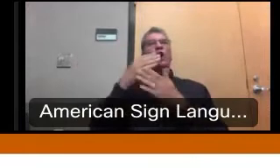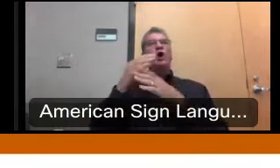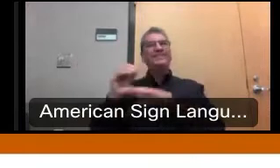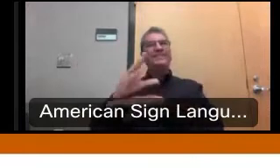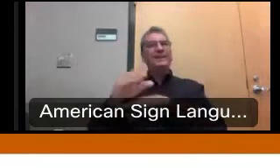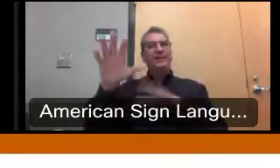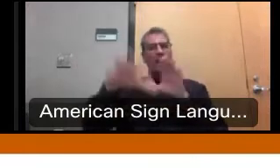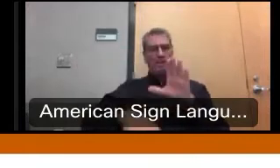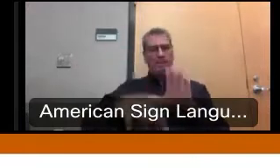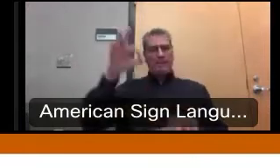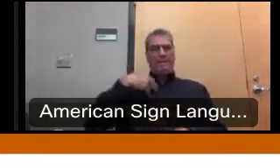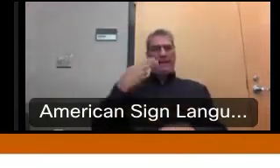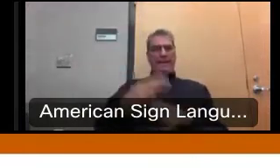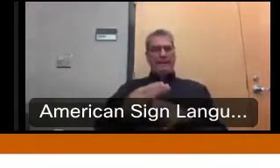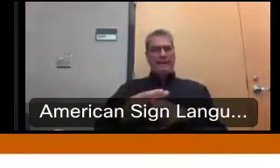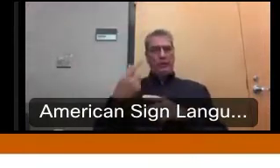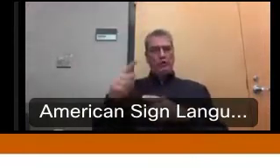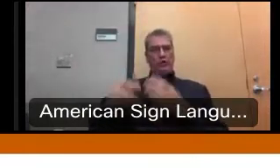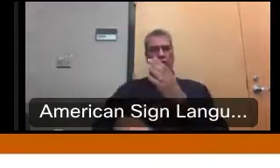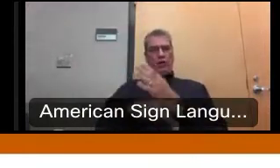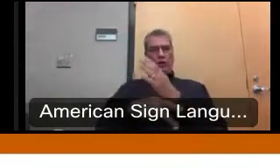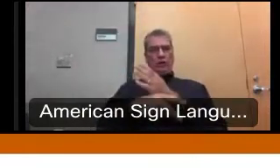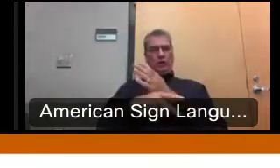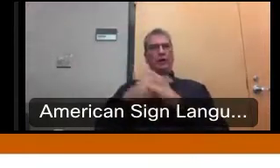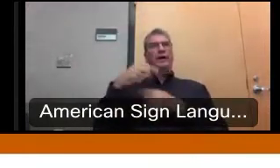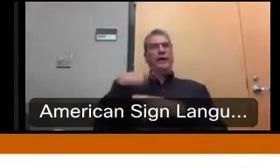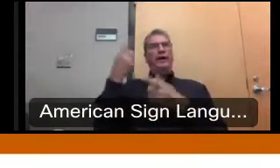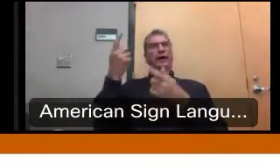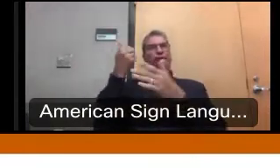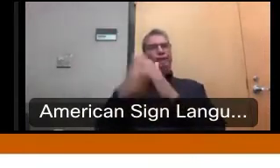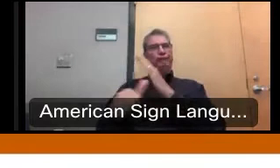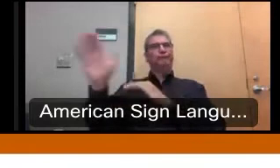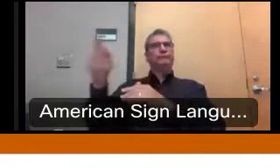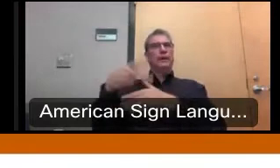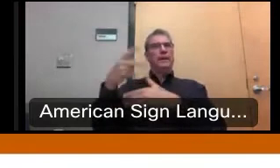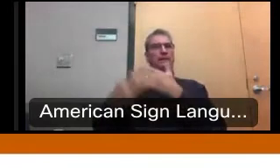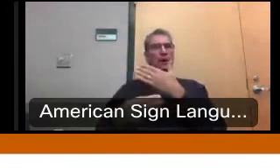application and I fell into telemedicine. And the very 1st project I worked on was delivering